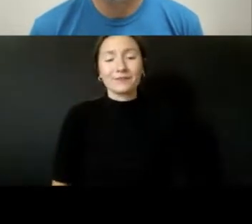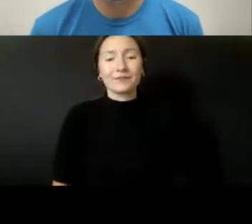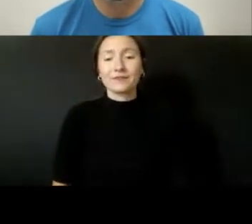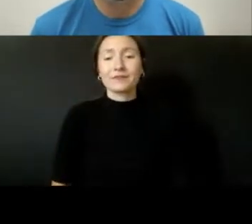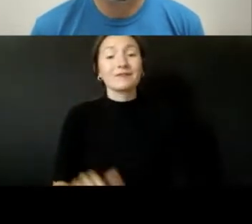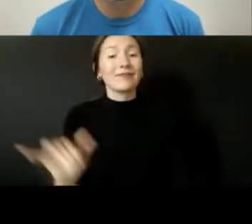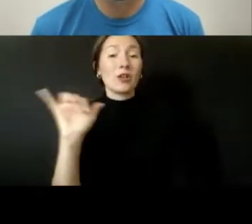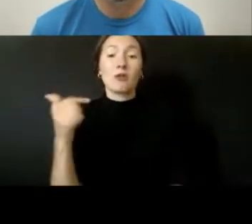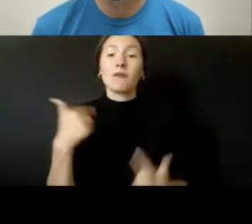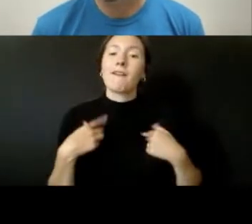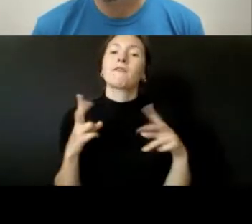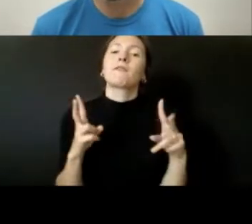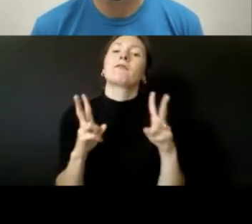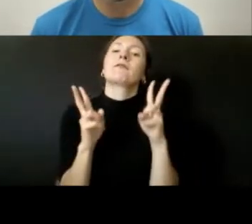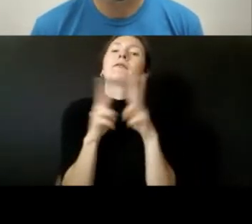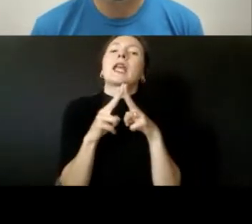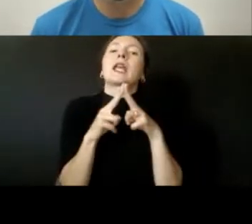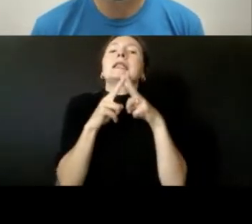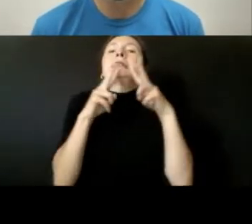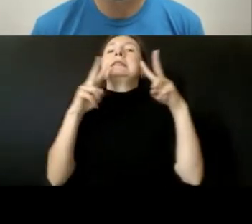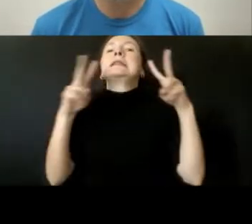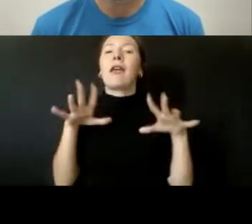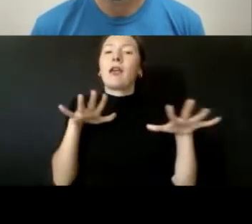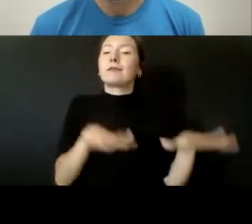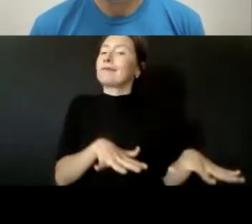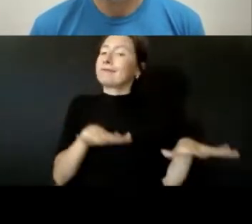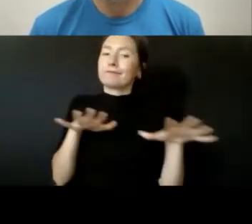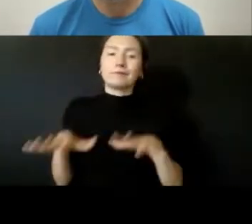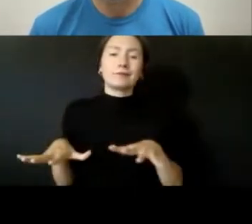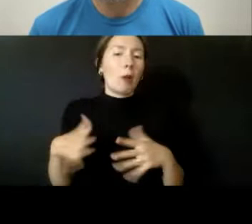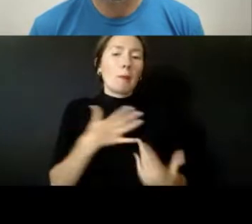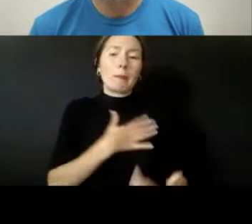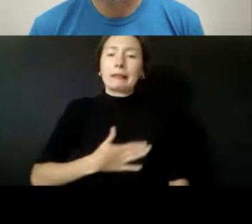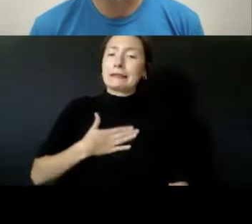questions please ask a little there'll be a lot of times for q a um there is a resource link i